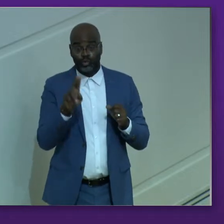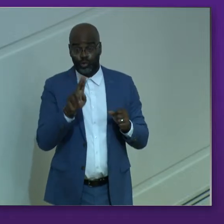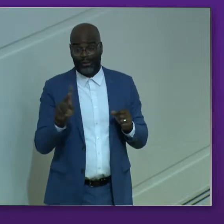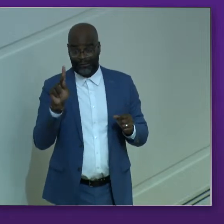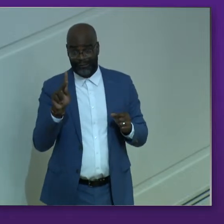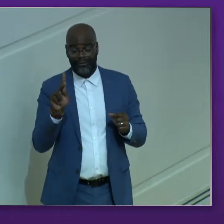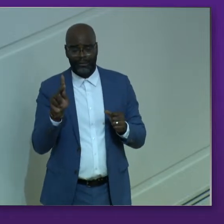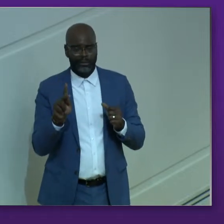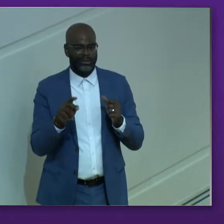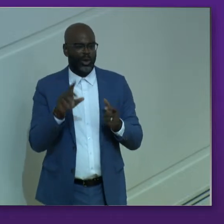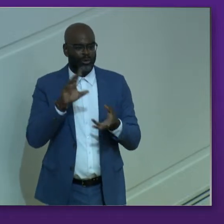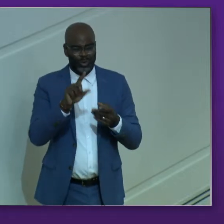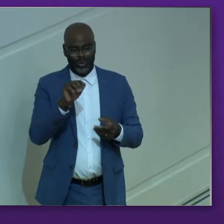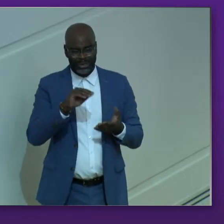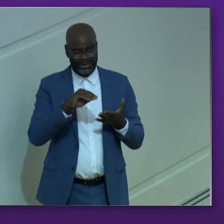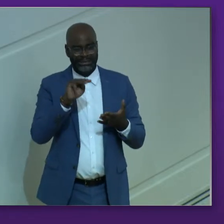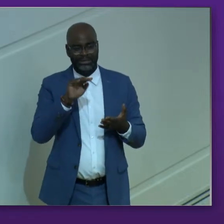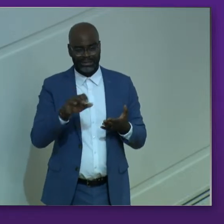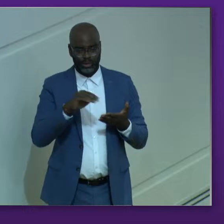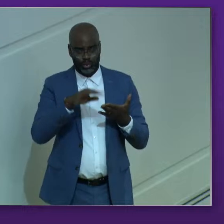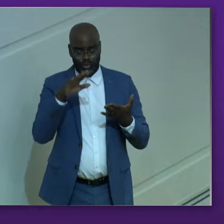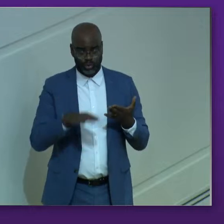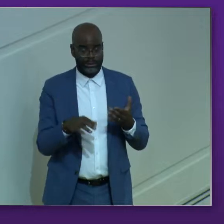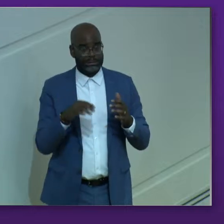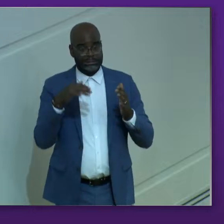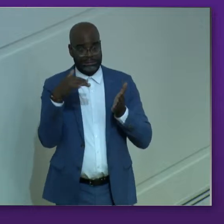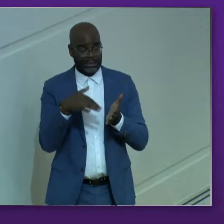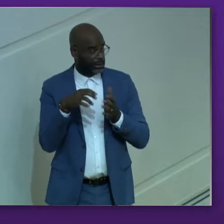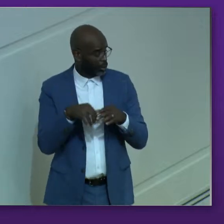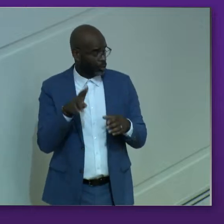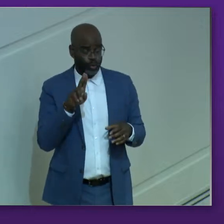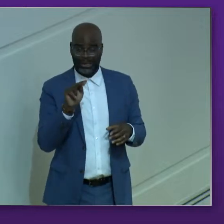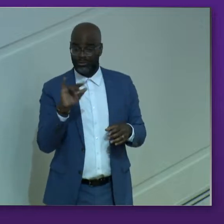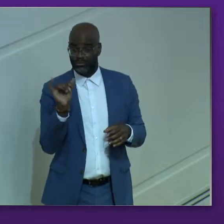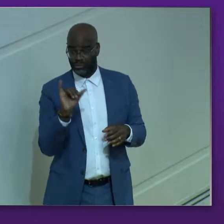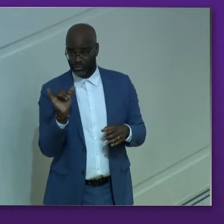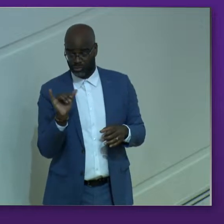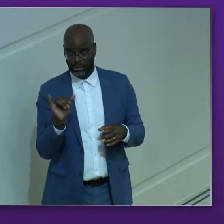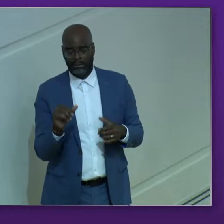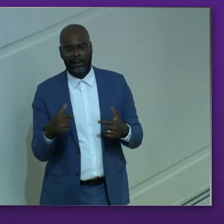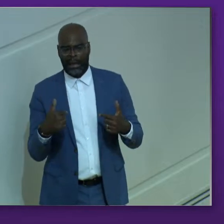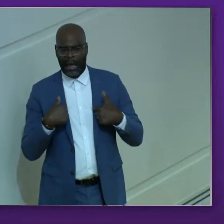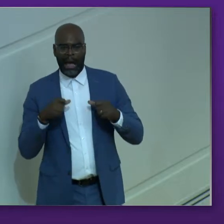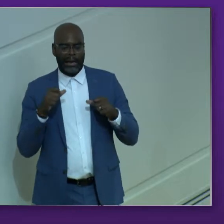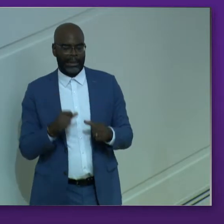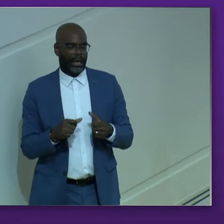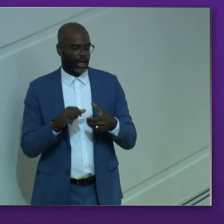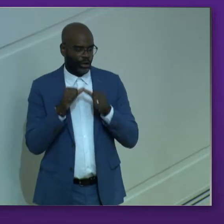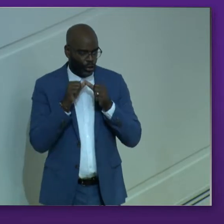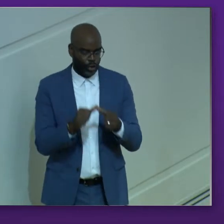SUPPORT THIS YEAR'S GROUP. .YET ANOTHER GROUP OF STUDENTS PUSHED THEIR LIMITS BY TRAVELING TO THE UNITED